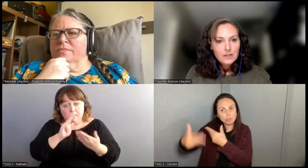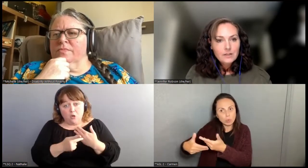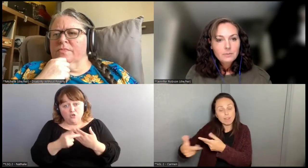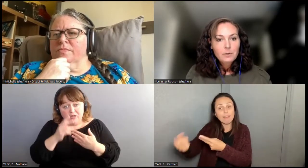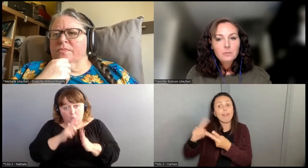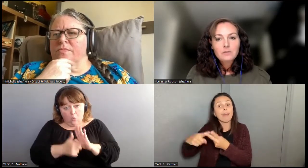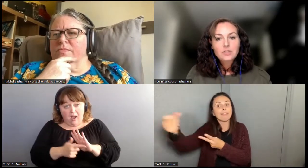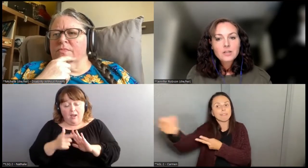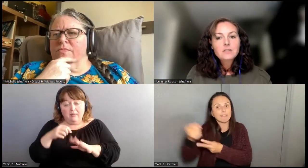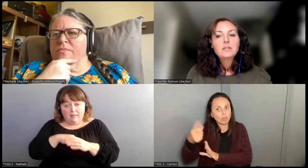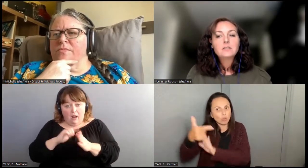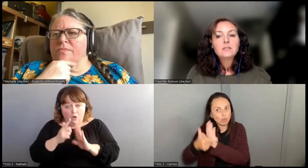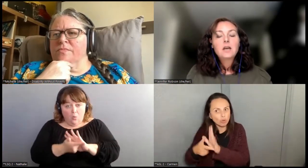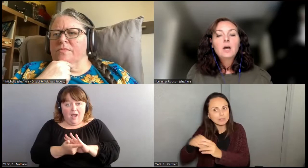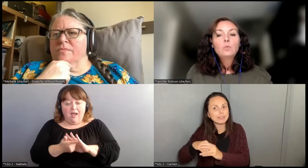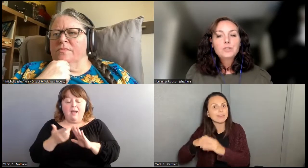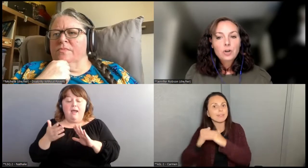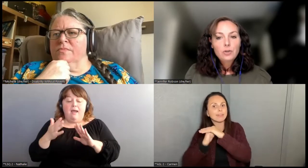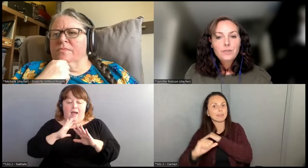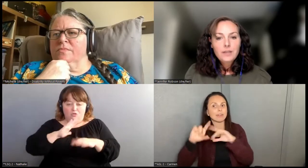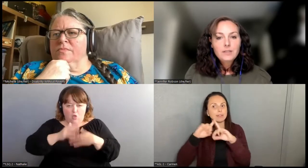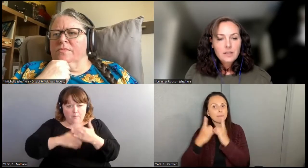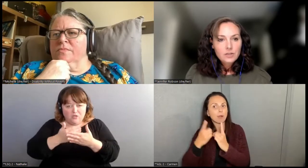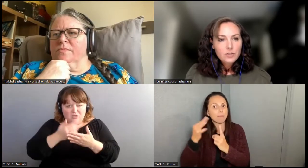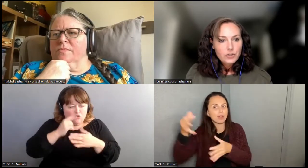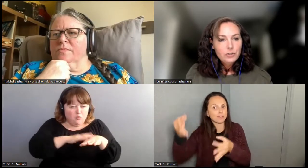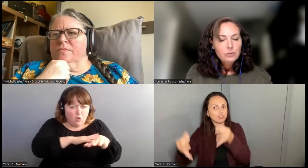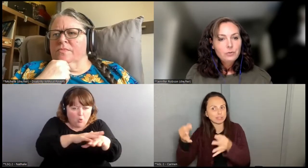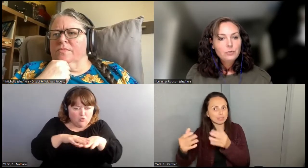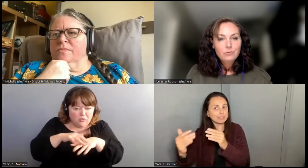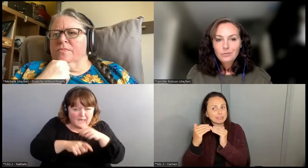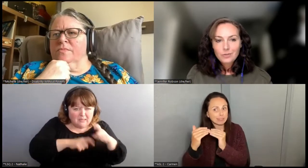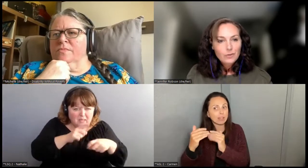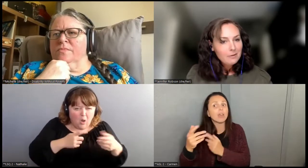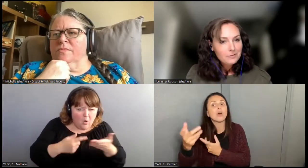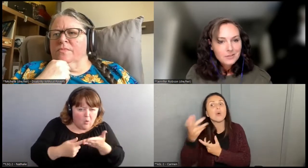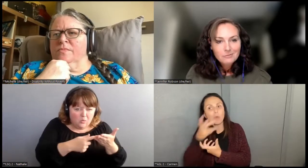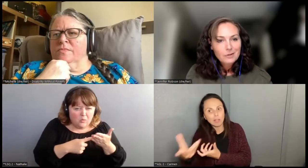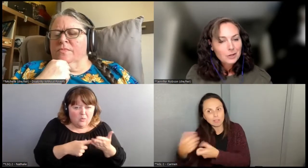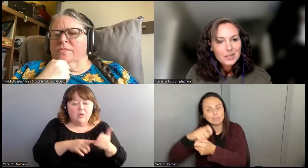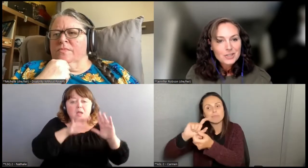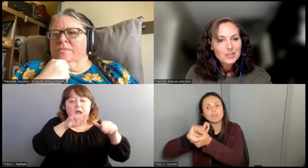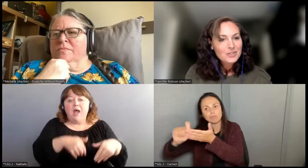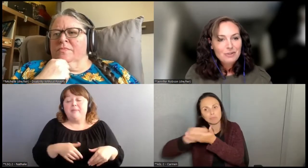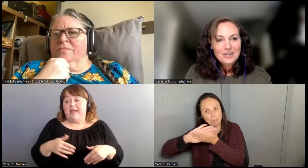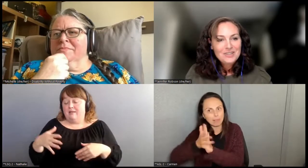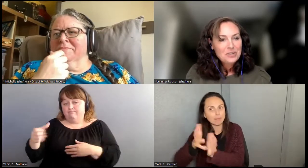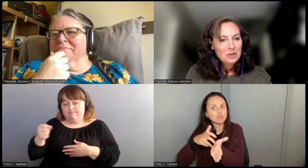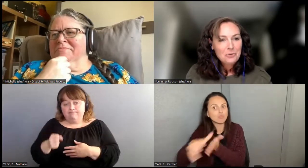IN THE DEPARTMENT OF JUSTICE WILL TURN THESE INTO THE DRAFT REGULATIONS WRITTEN, YOU KNOW,